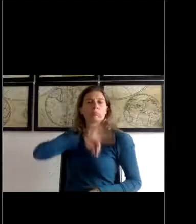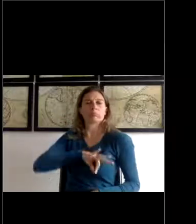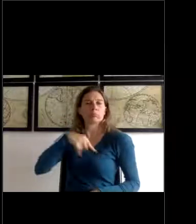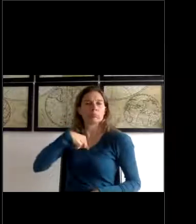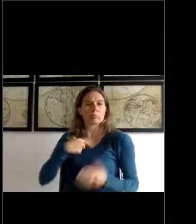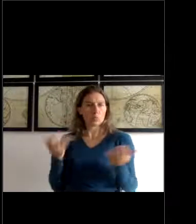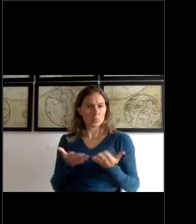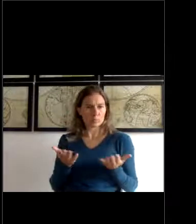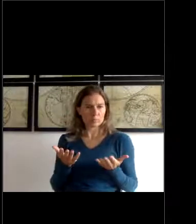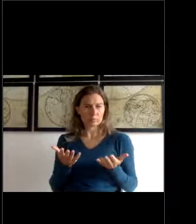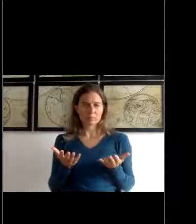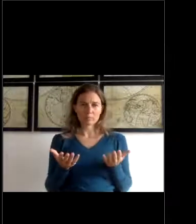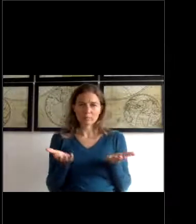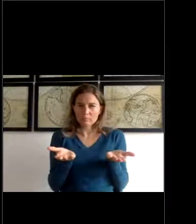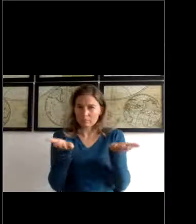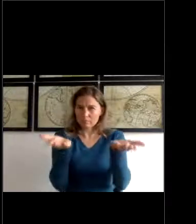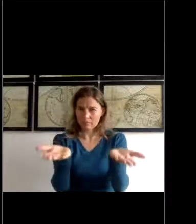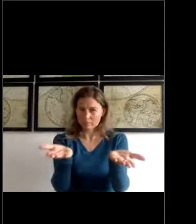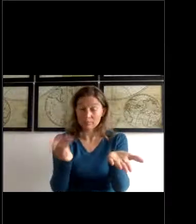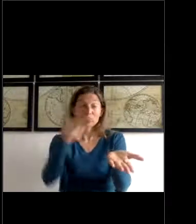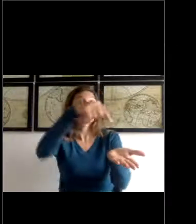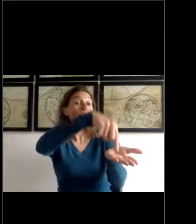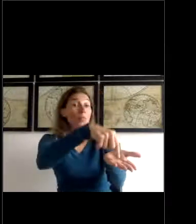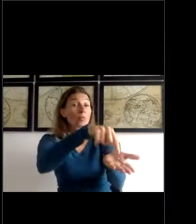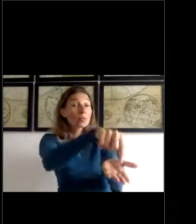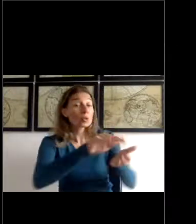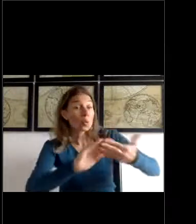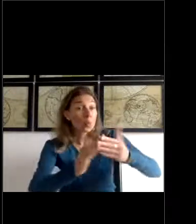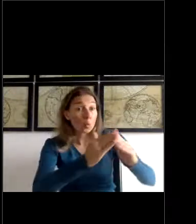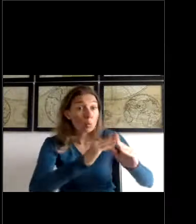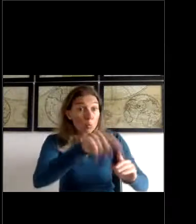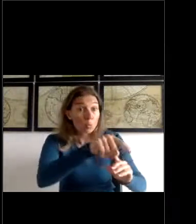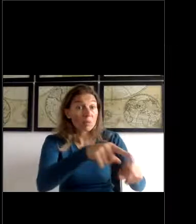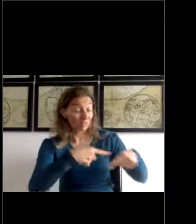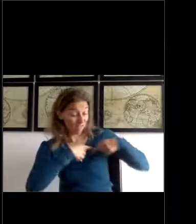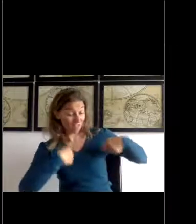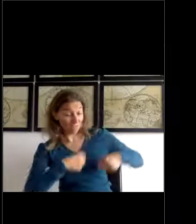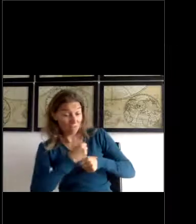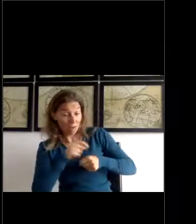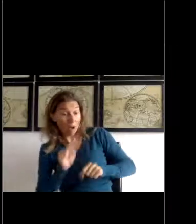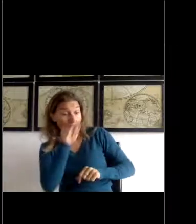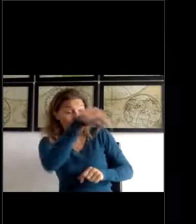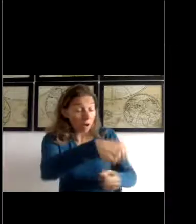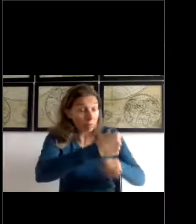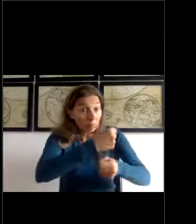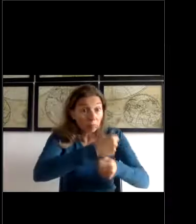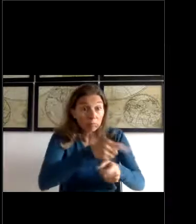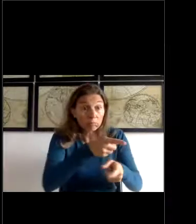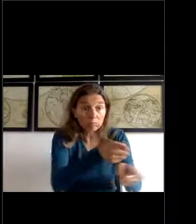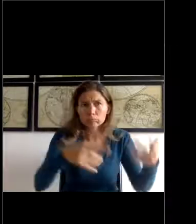In the communities, local communities can benefit from engagement in a variety of different ways.